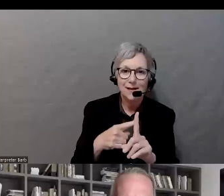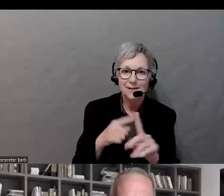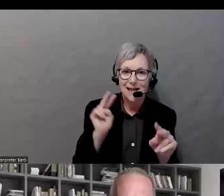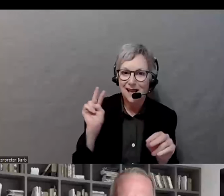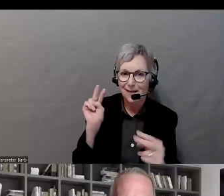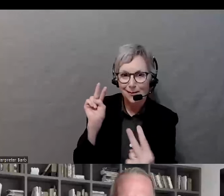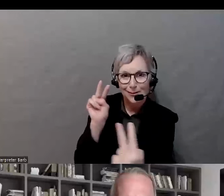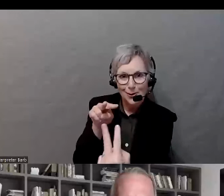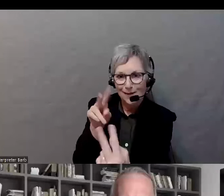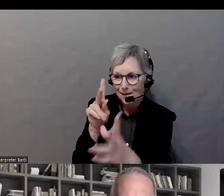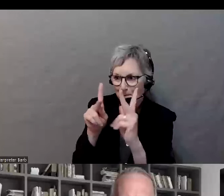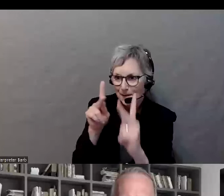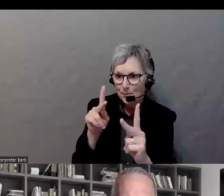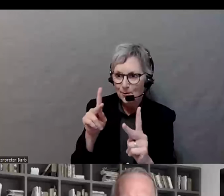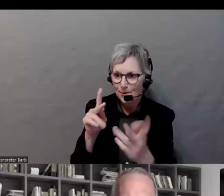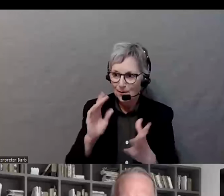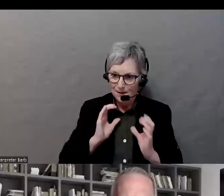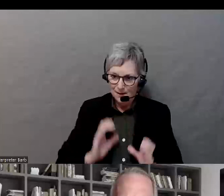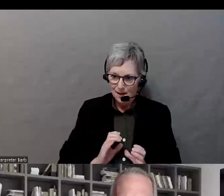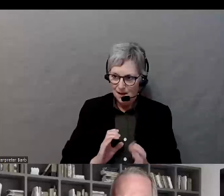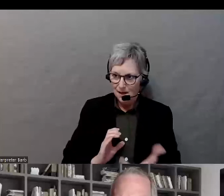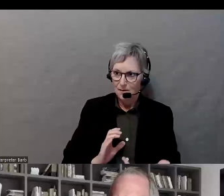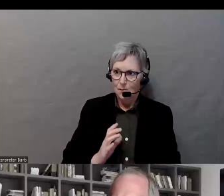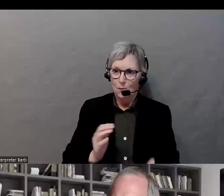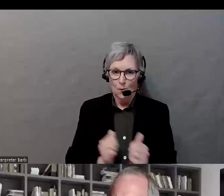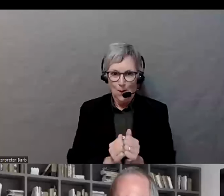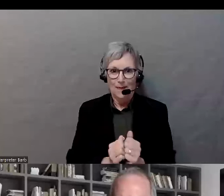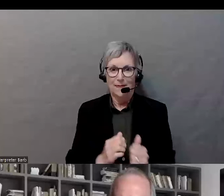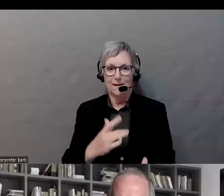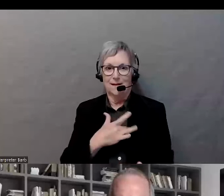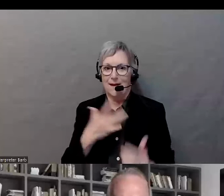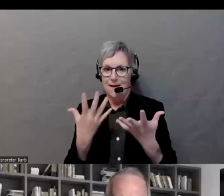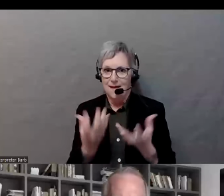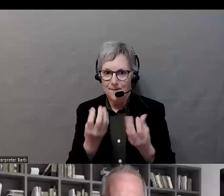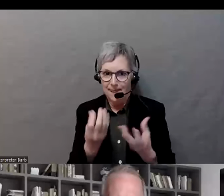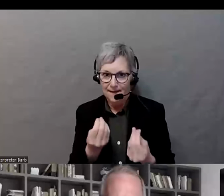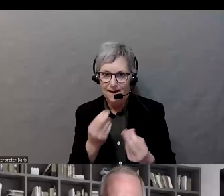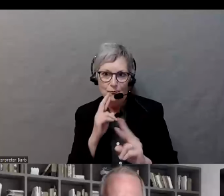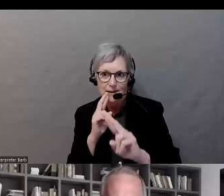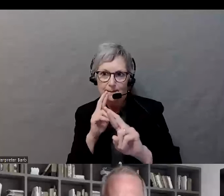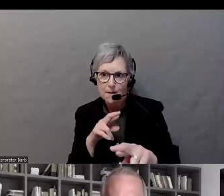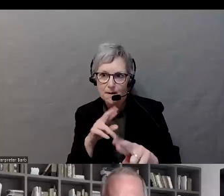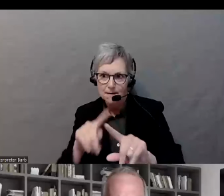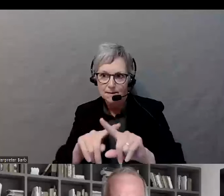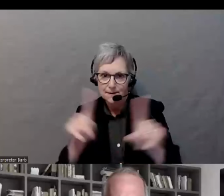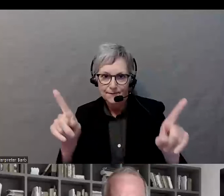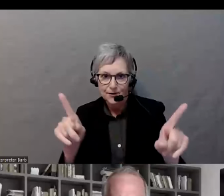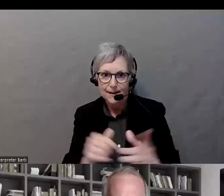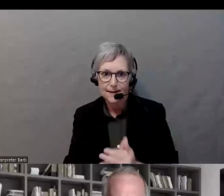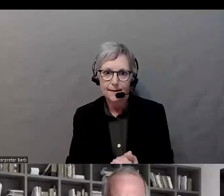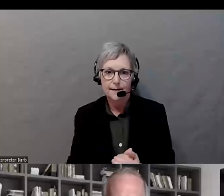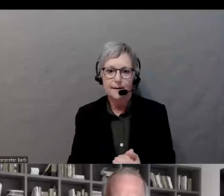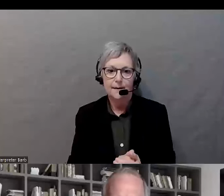EMPATHY AND RESPOND DIFFERENT. IT ADDRESSES THE FEAR WITH THE PADS. I ABSOLUTELY LOVE THE PADS.